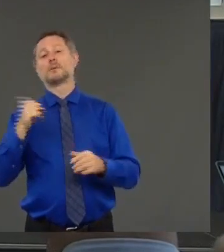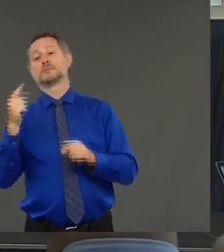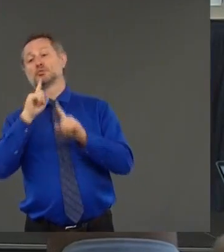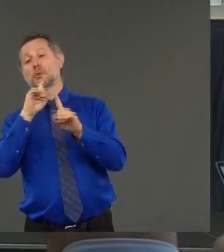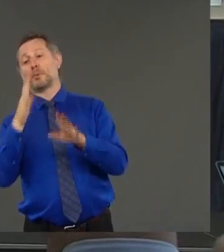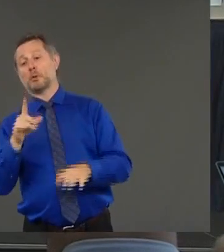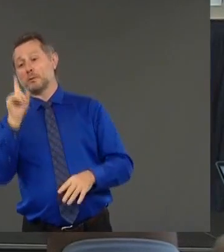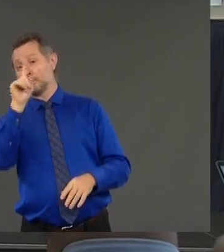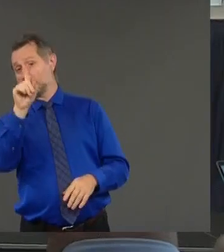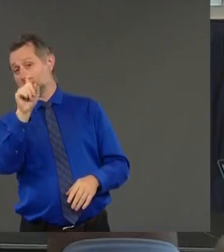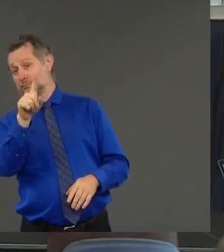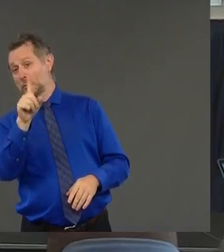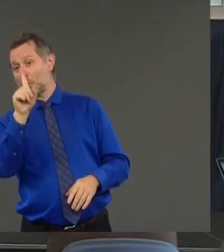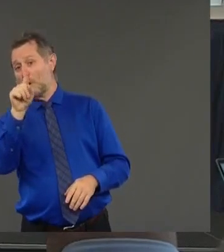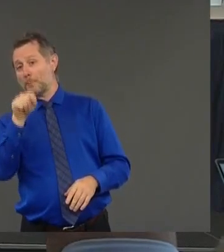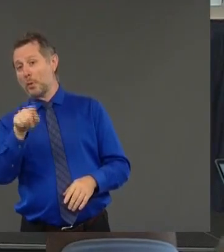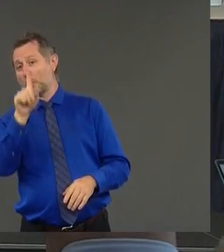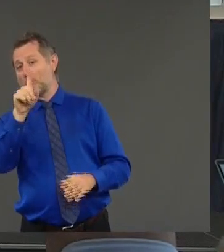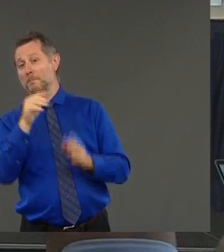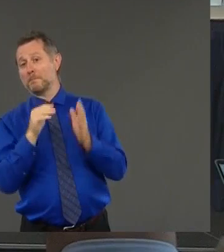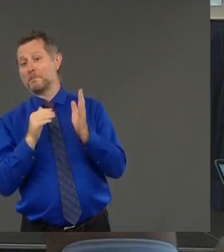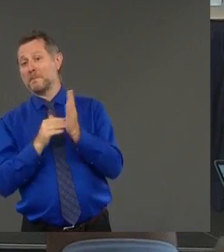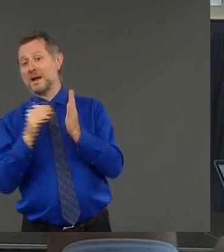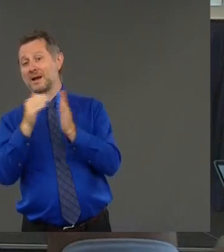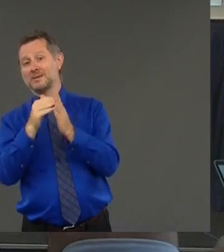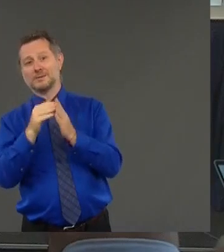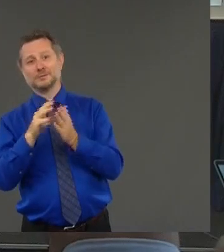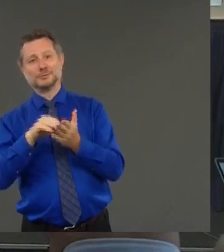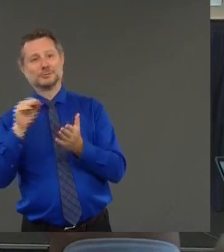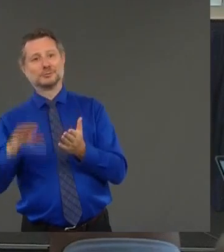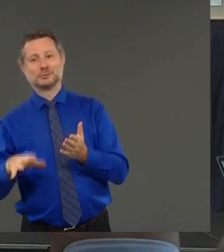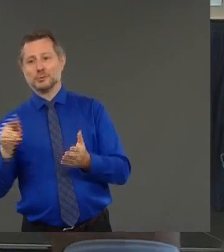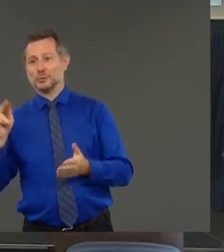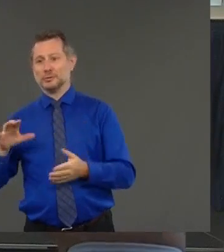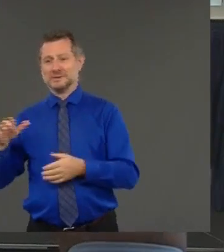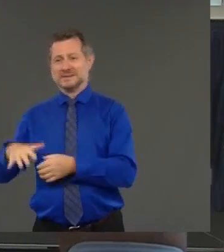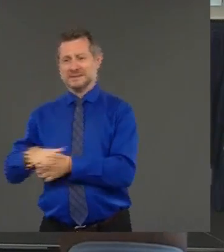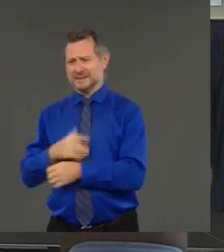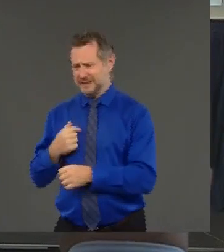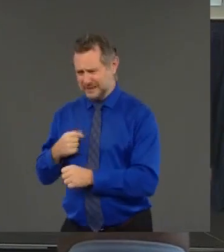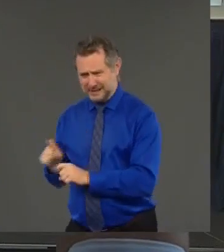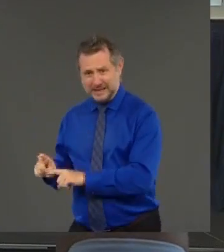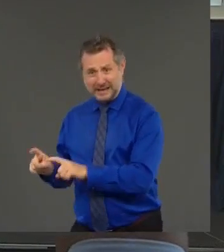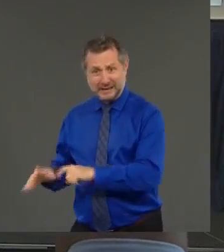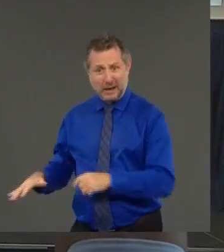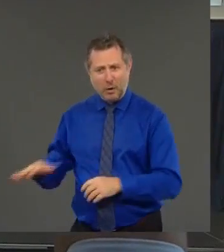THIS IS THEIR LIFE. THEY KNOW WHAT THEY'RE TALKING ABOUT. BUT JUST ONE MORE QUESTION. SO, THERE'S 1.1 MILLION STUDENTS